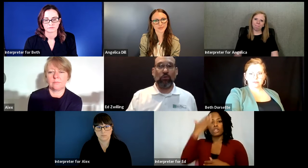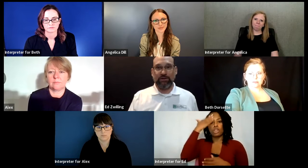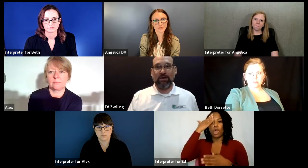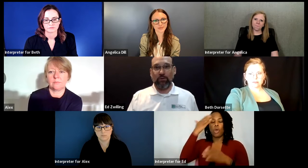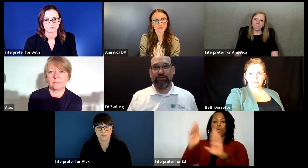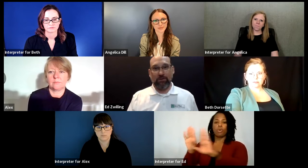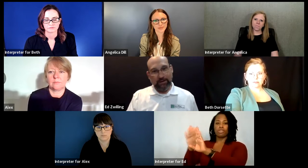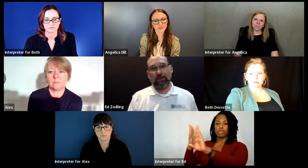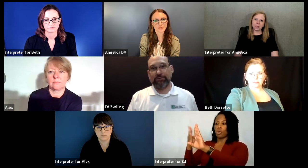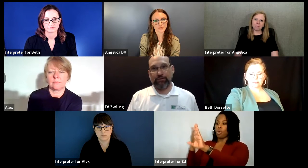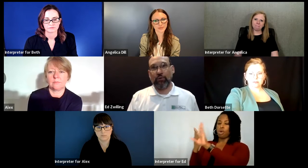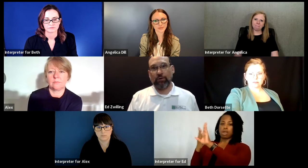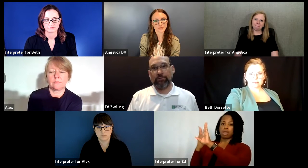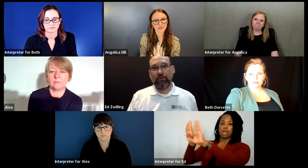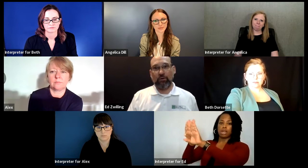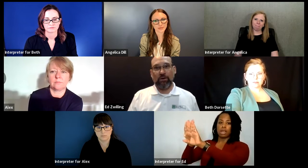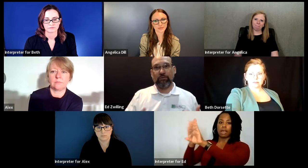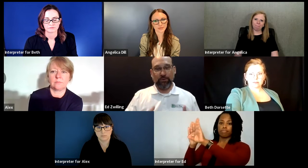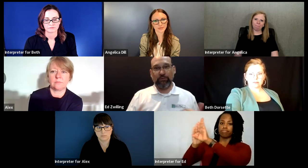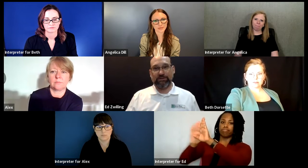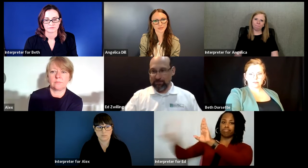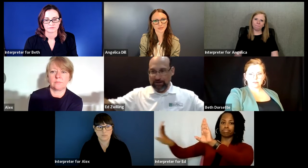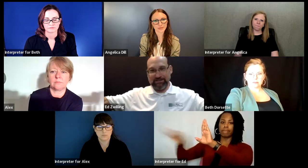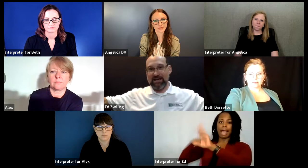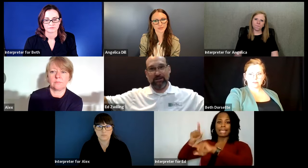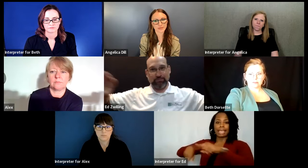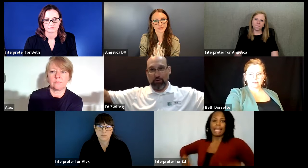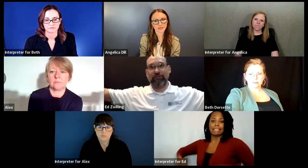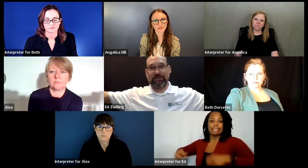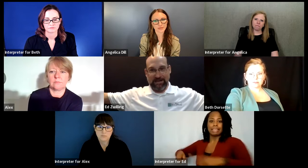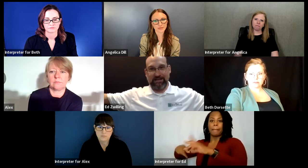I can't roll in my in my wheelchair and close the door when they built this it was